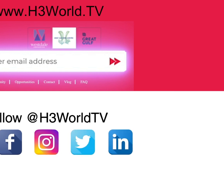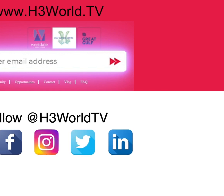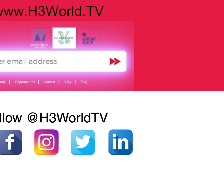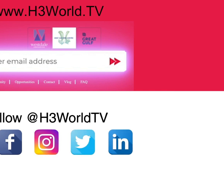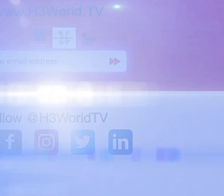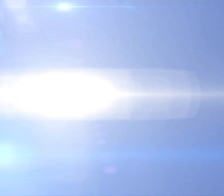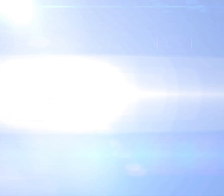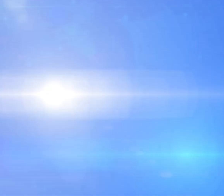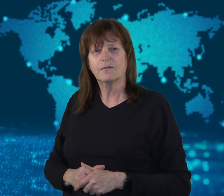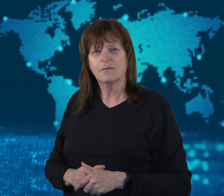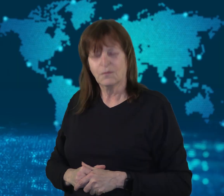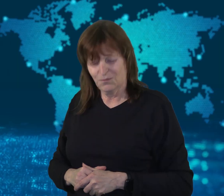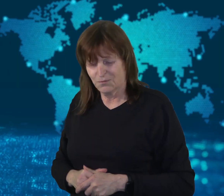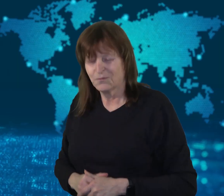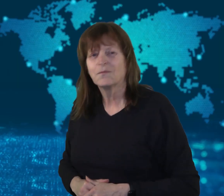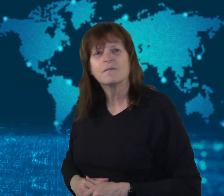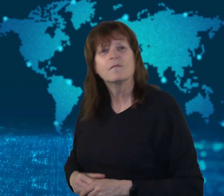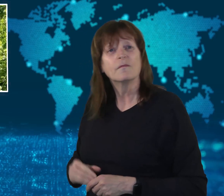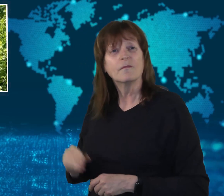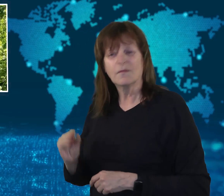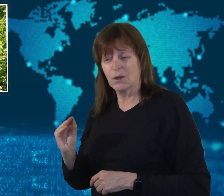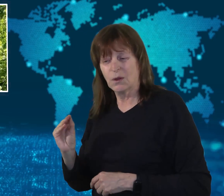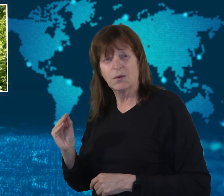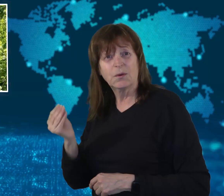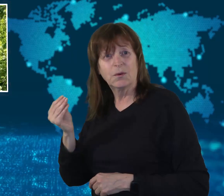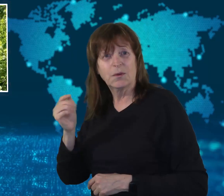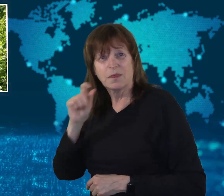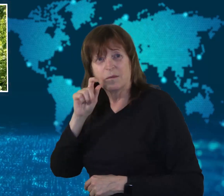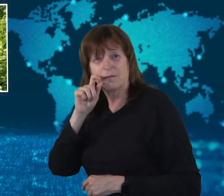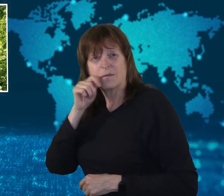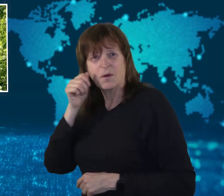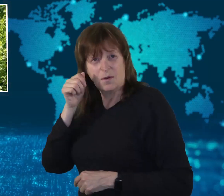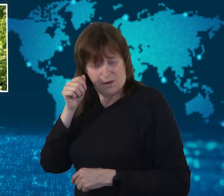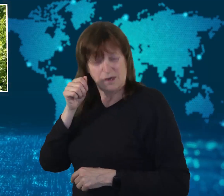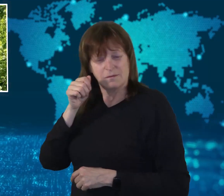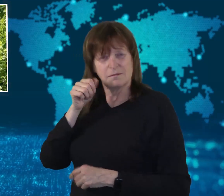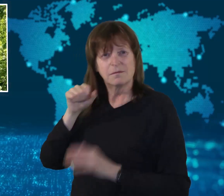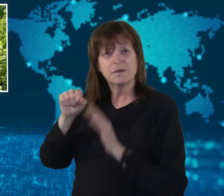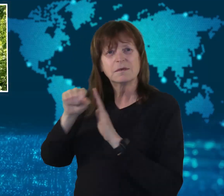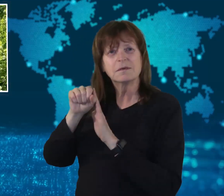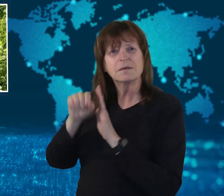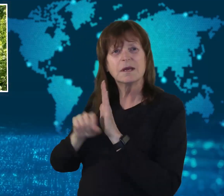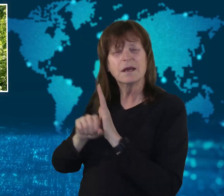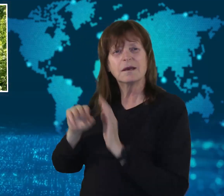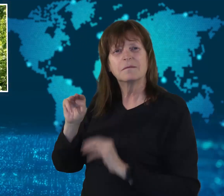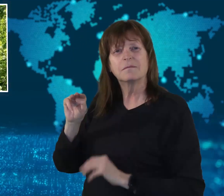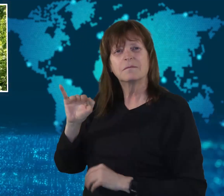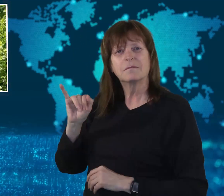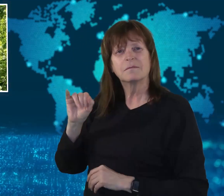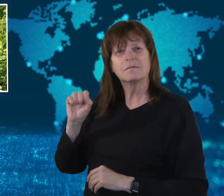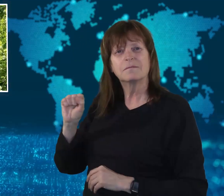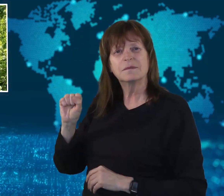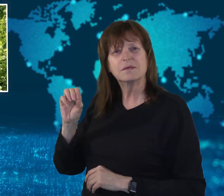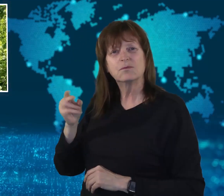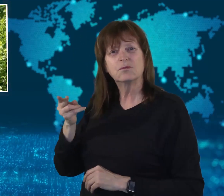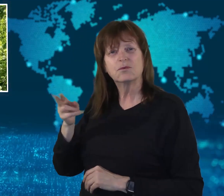[GEORGIA]: A boy in Missouri, USA was shot in the head when he rang